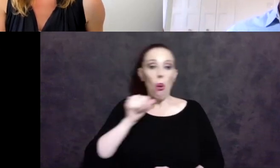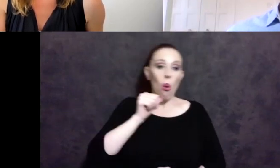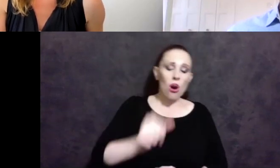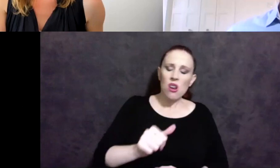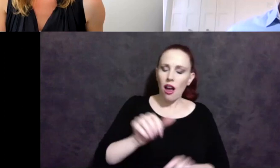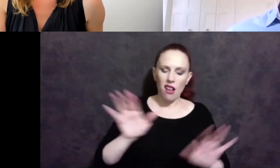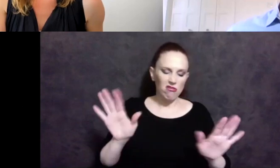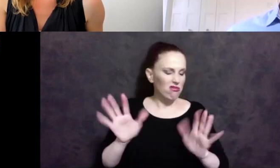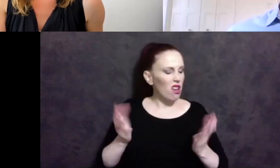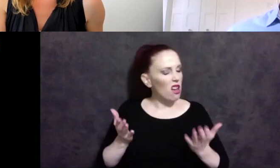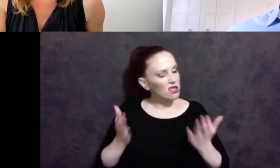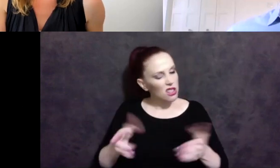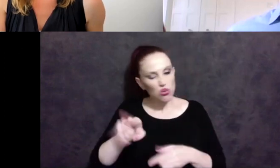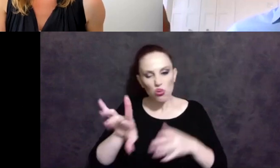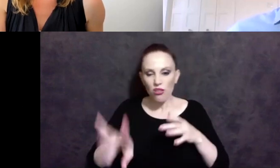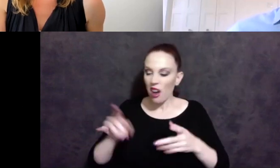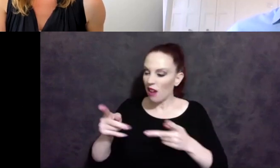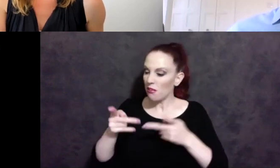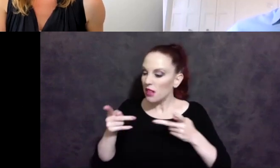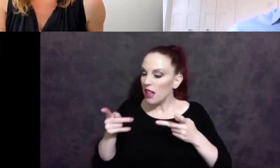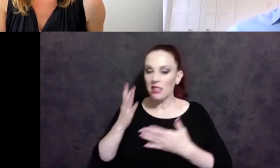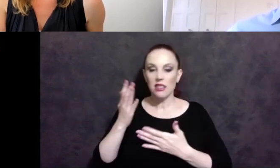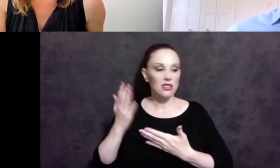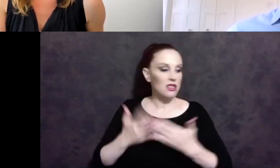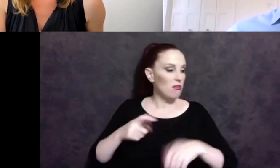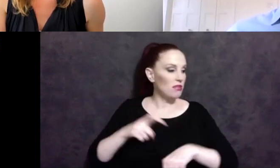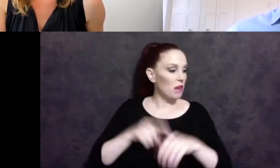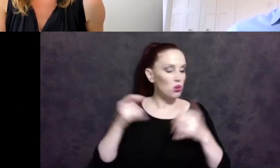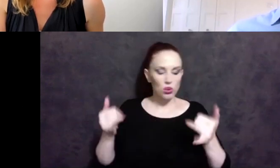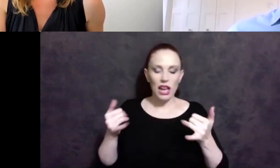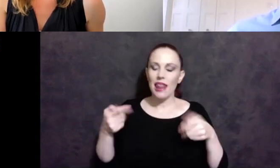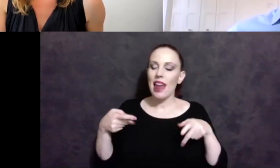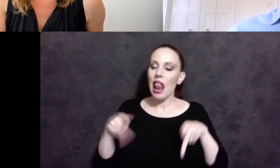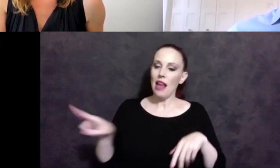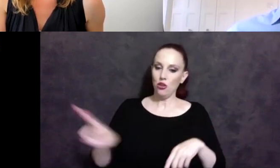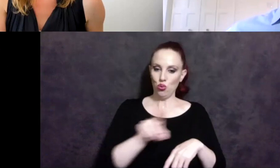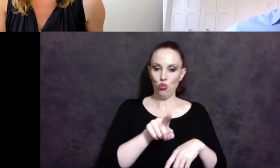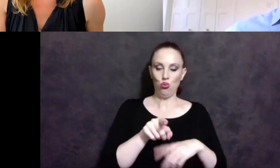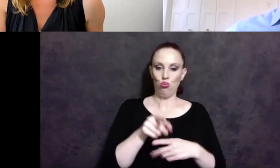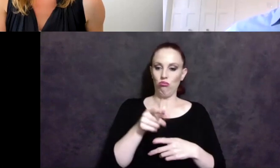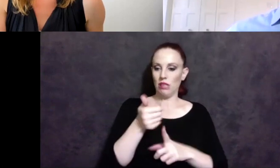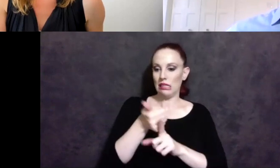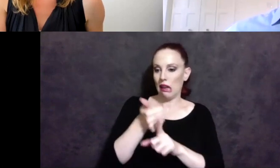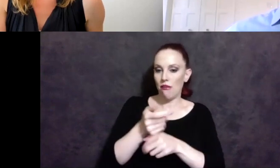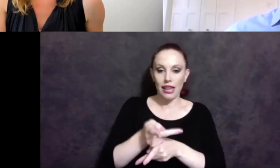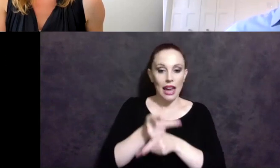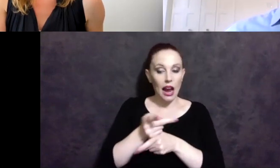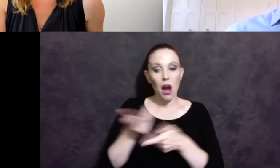that allows you to engage in self care whether that is going for a walk, journaling, whatever